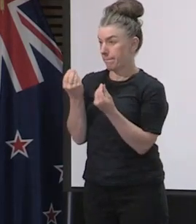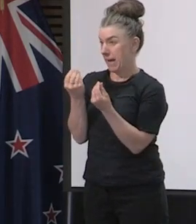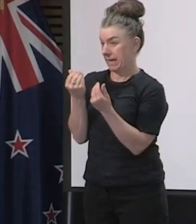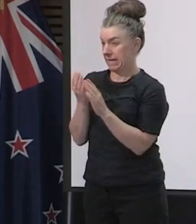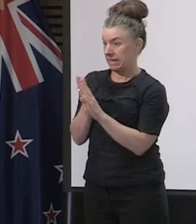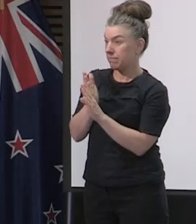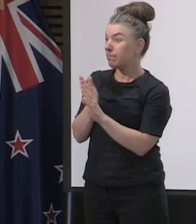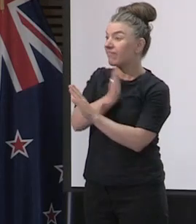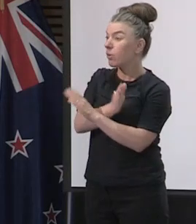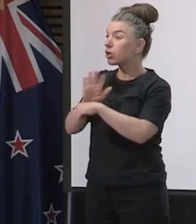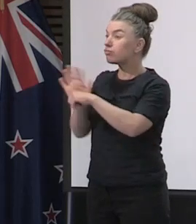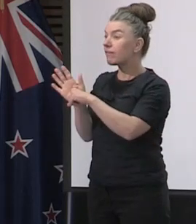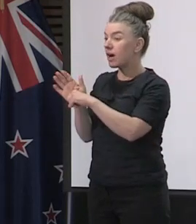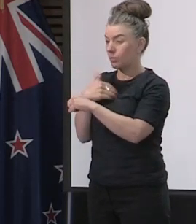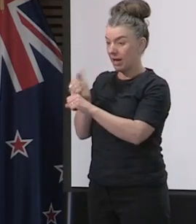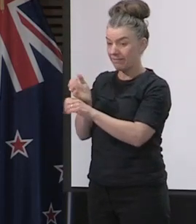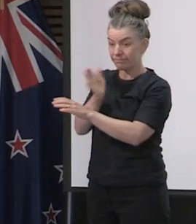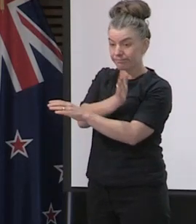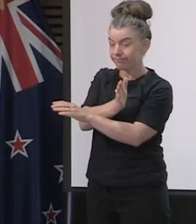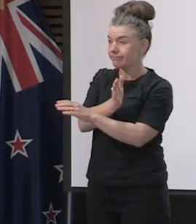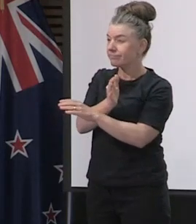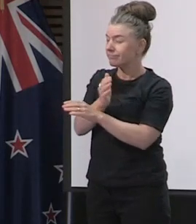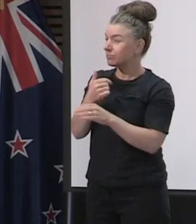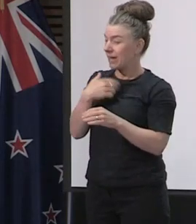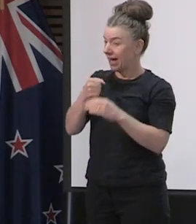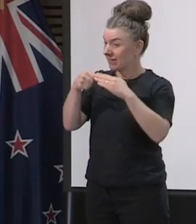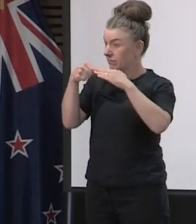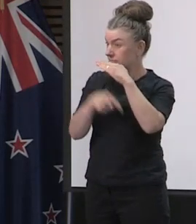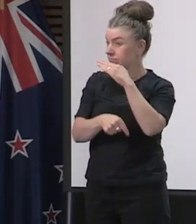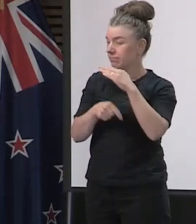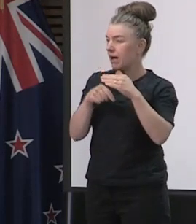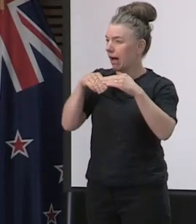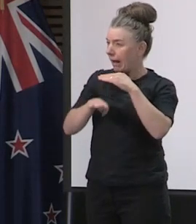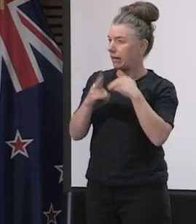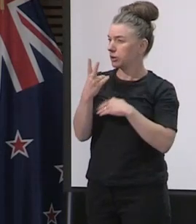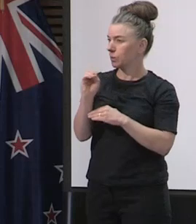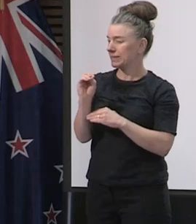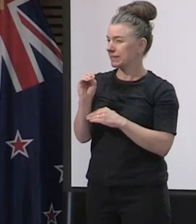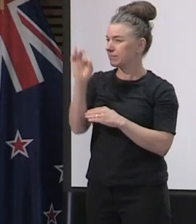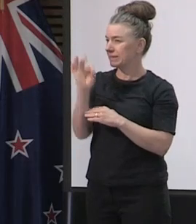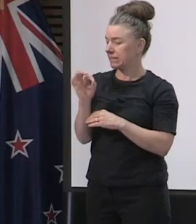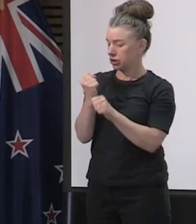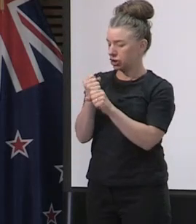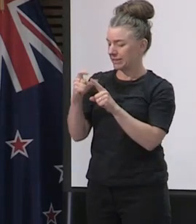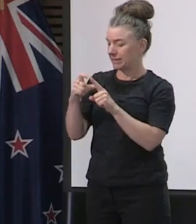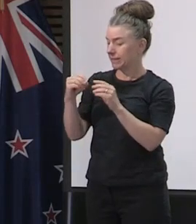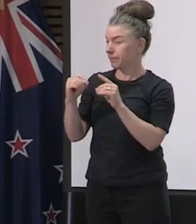Government's balance sheet. Due to our prudent economic management of the books, heading into lockdown, we had